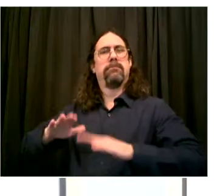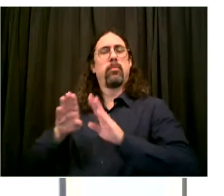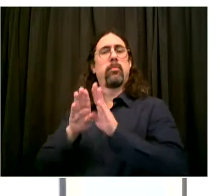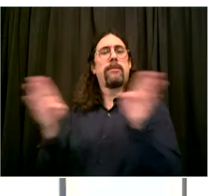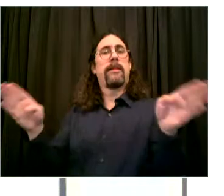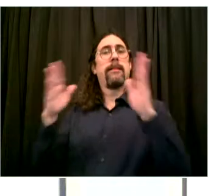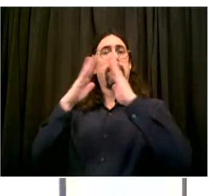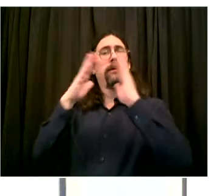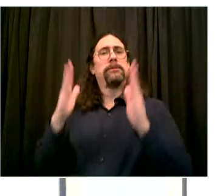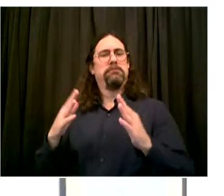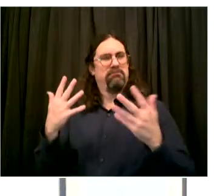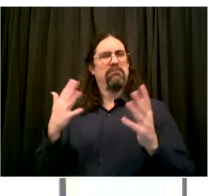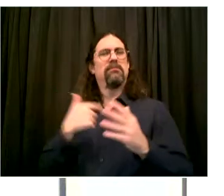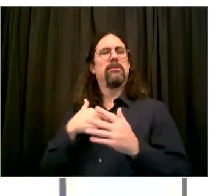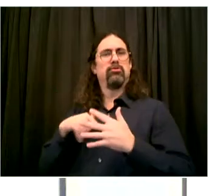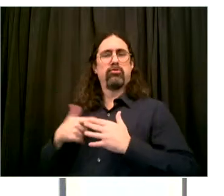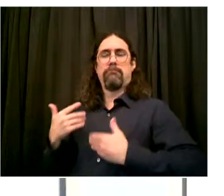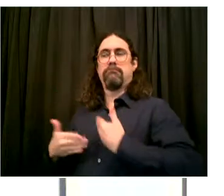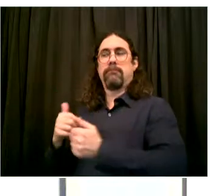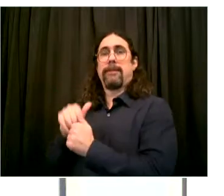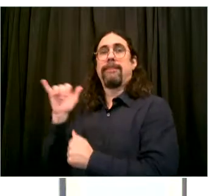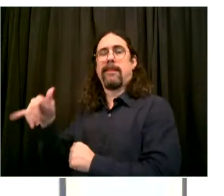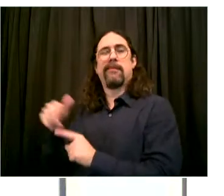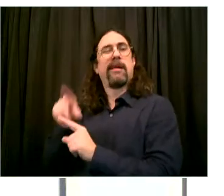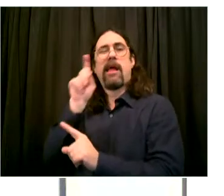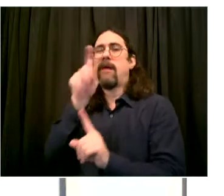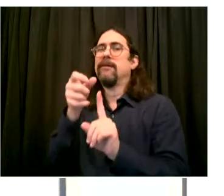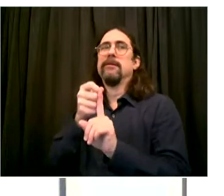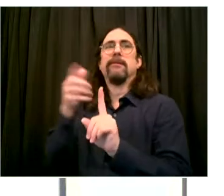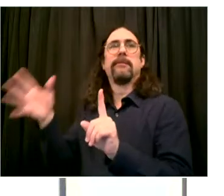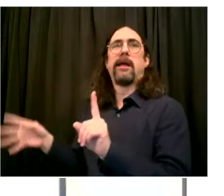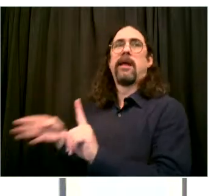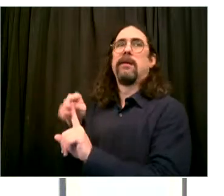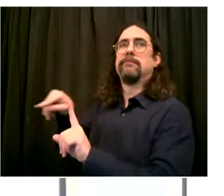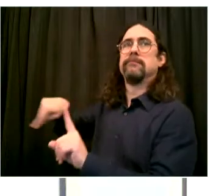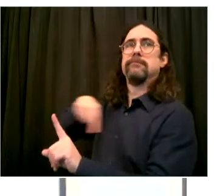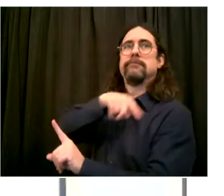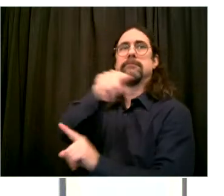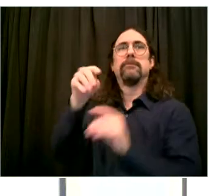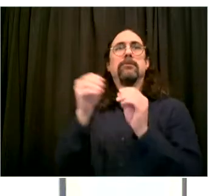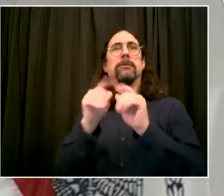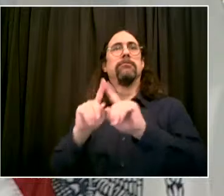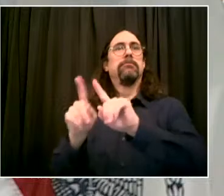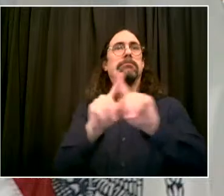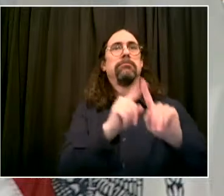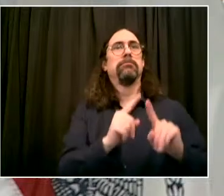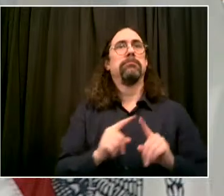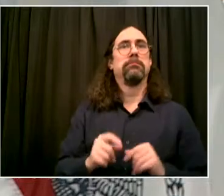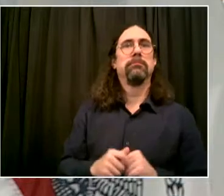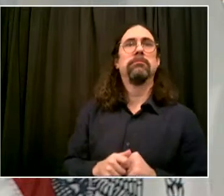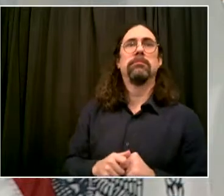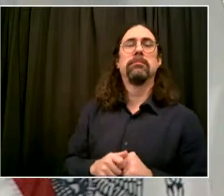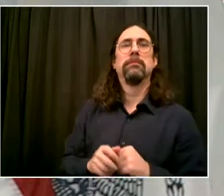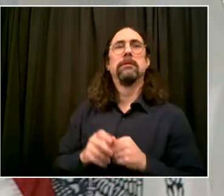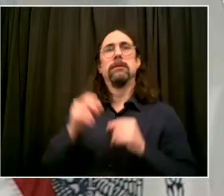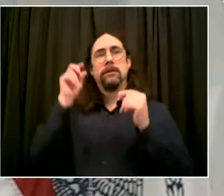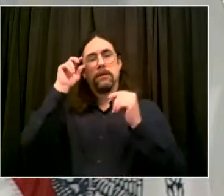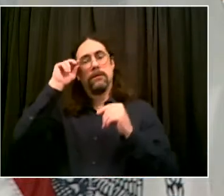THE VACCINES WE HAVE FOR THEM TO REMAIN SAFE AND EFFECTIVE TO HAVE CERTAIN HANDLING AND TRANSPORT REQUIREEMENTTOS F COURSE WE WANT